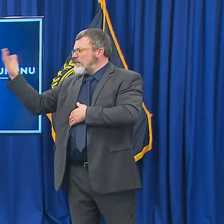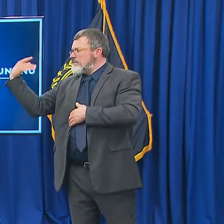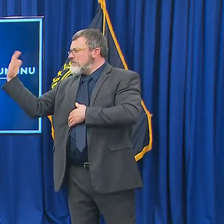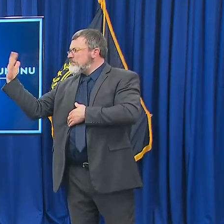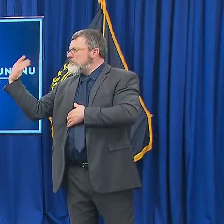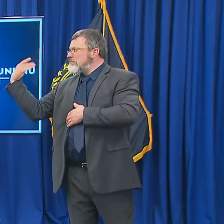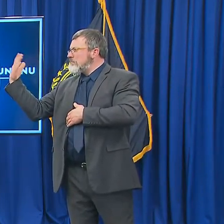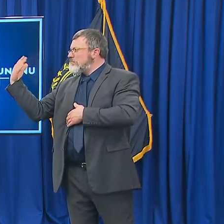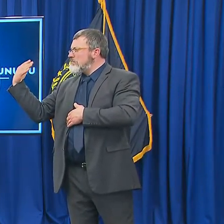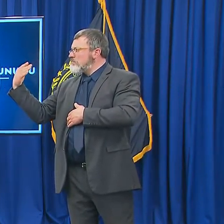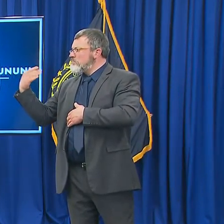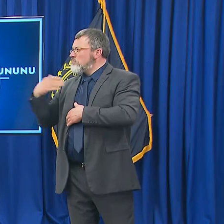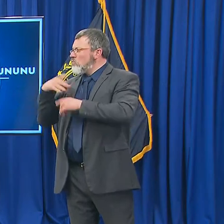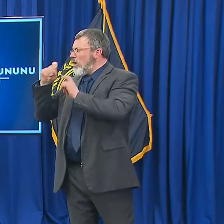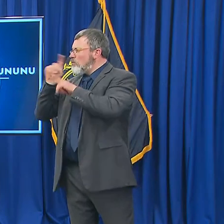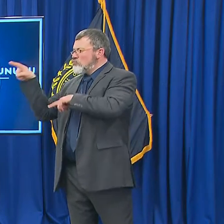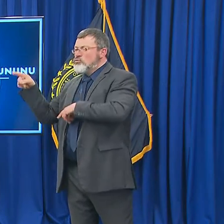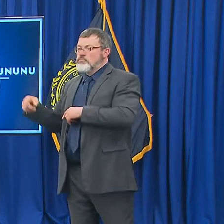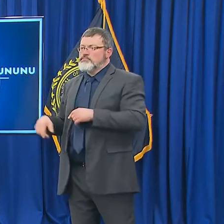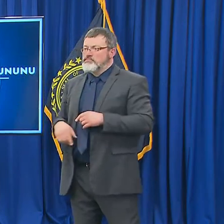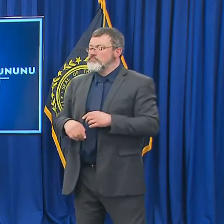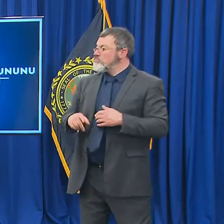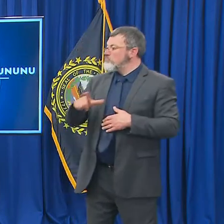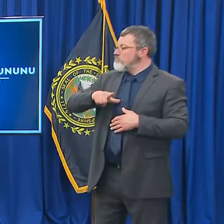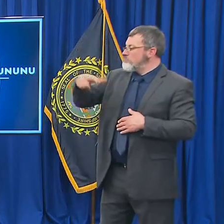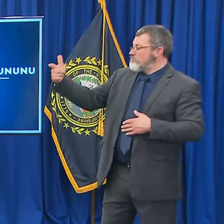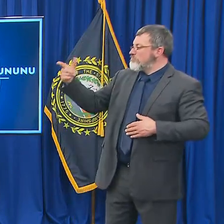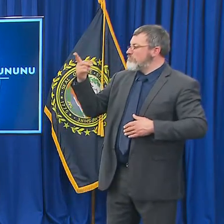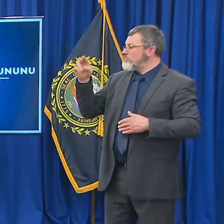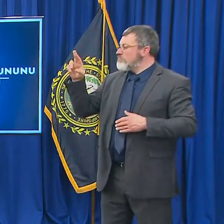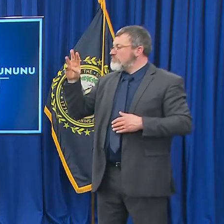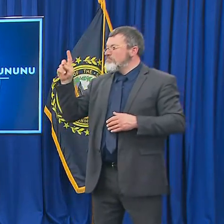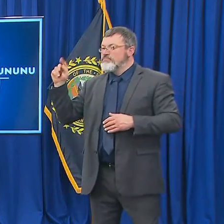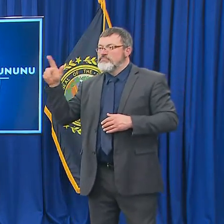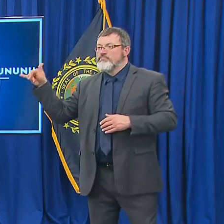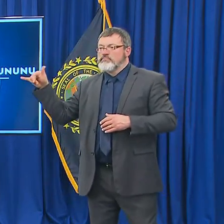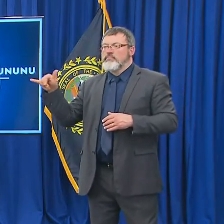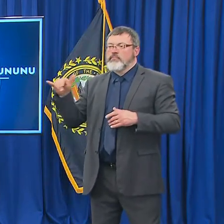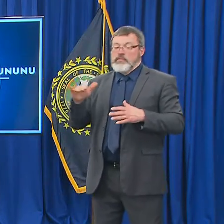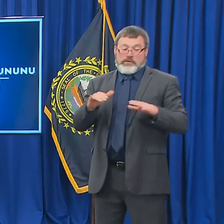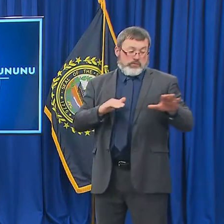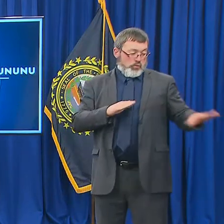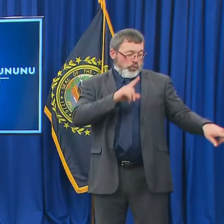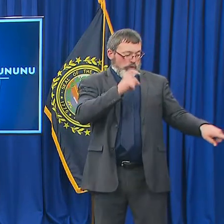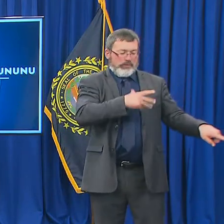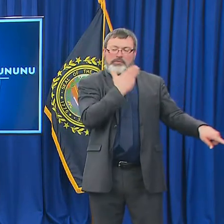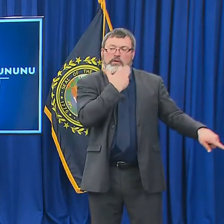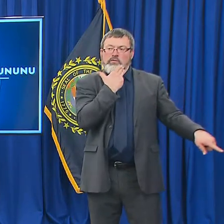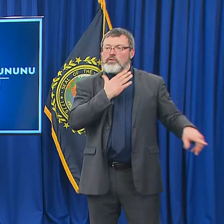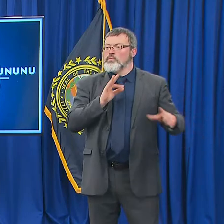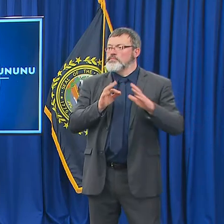are not happy about it. In fact State Representative elect Keith Ammons says, quote,